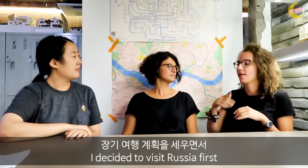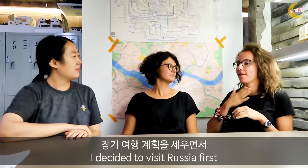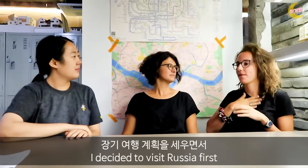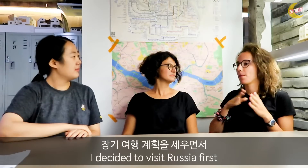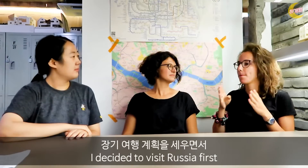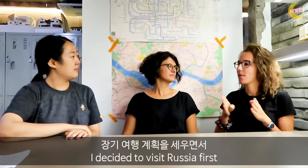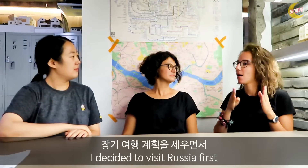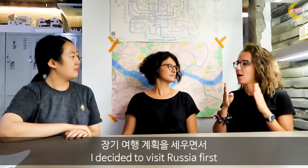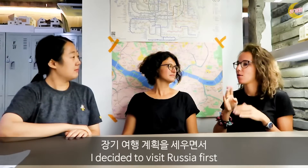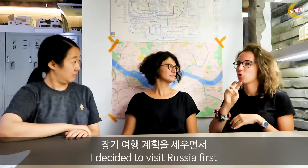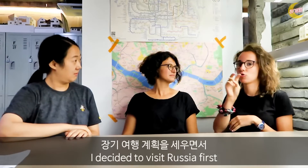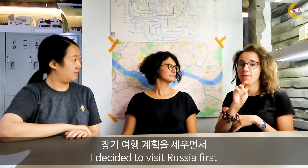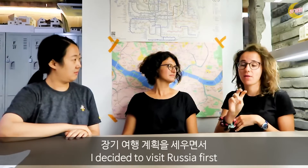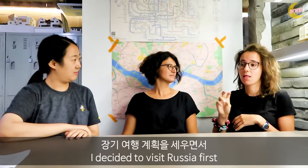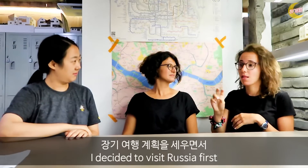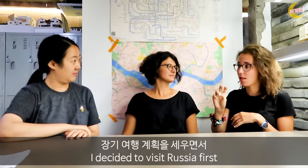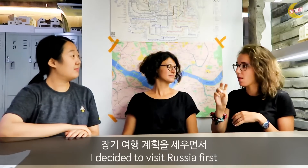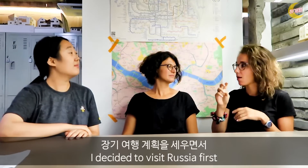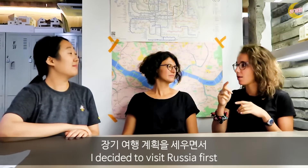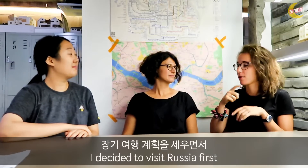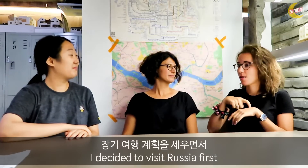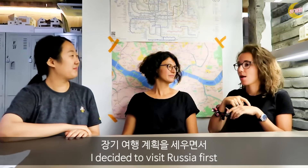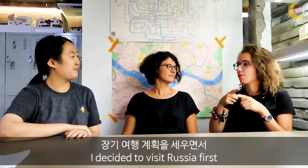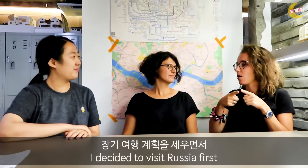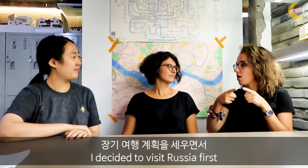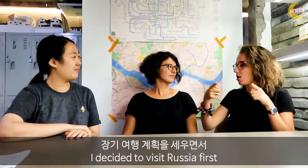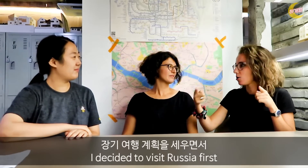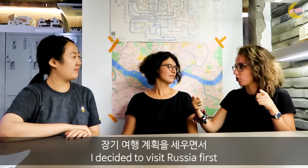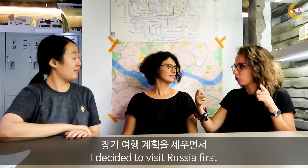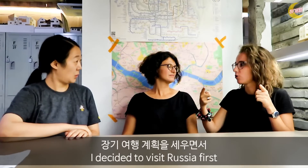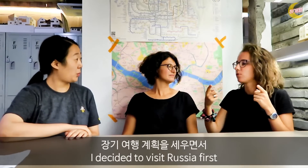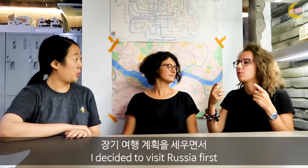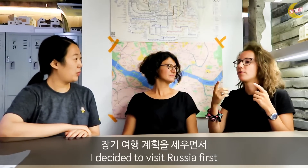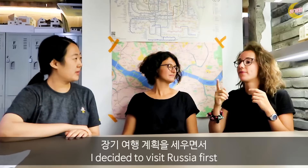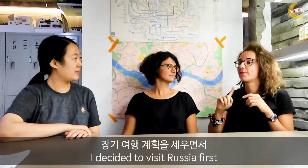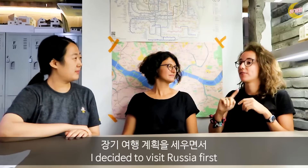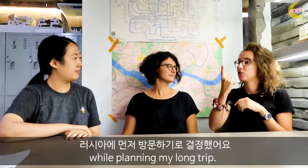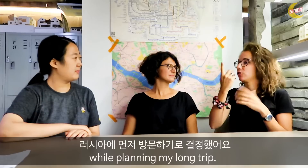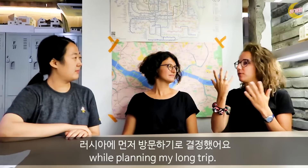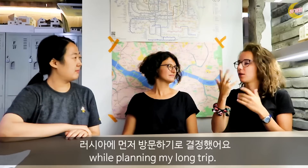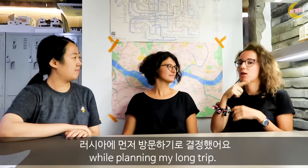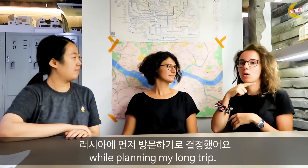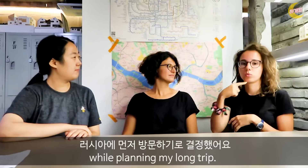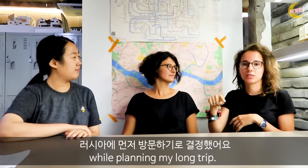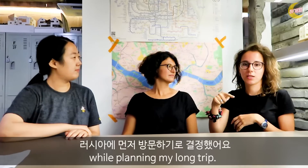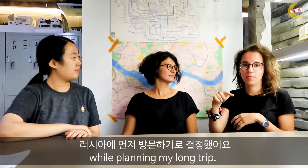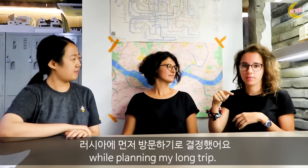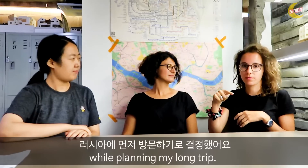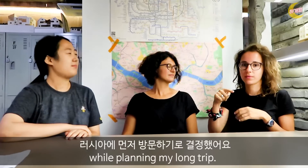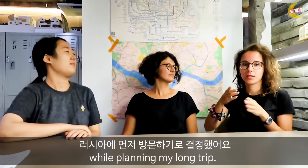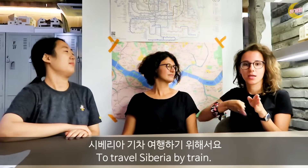I decided to visit Russia first while planning my long trip.